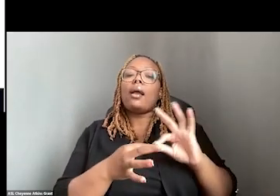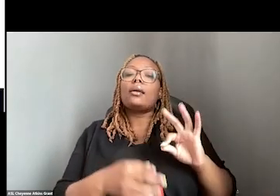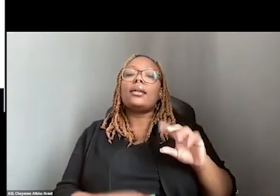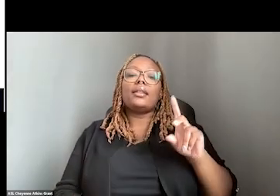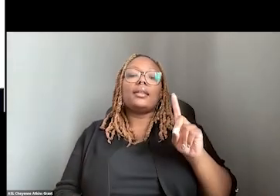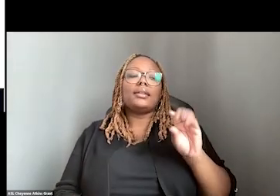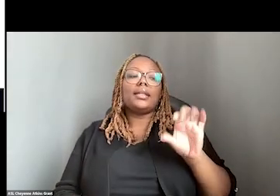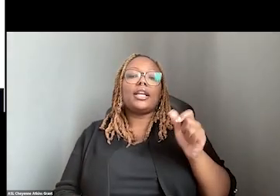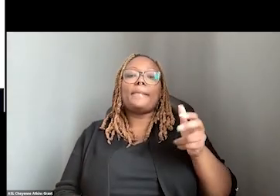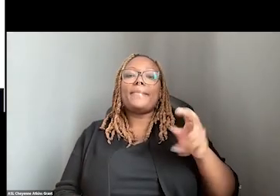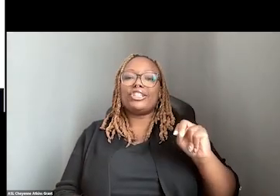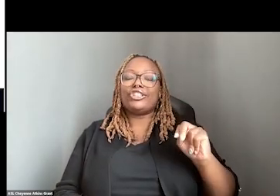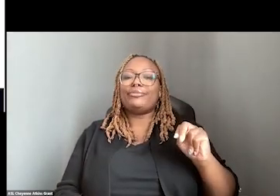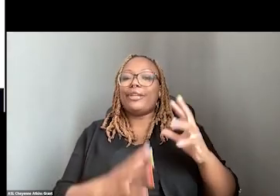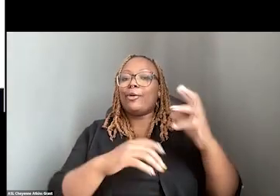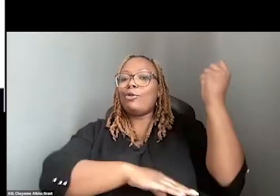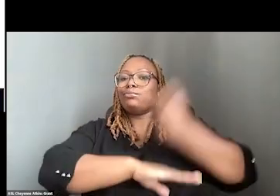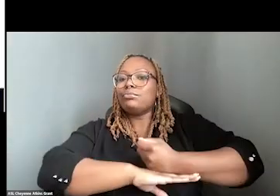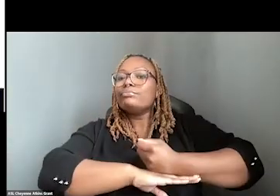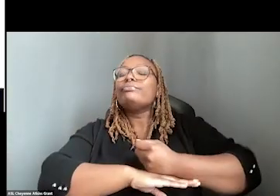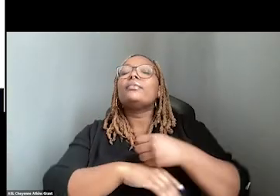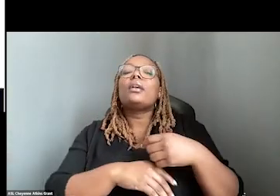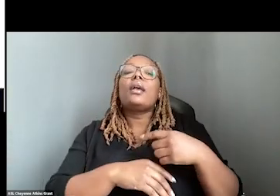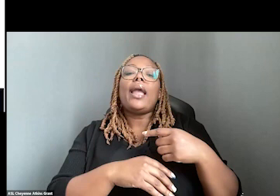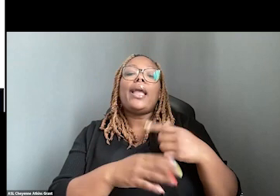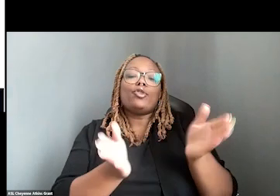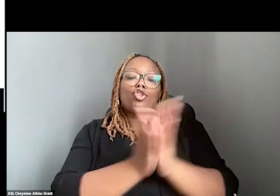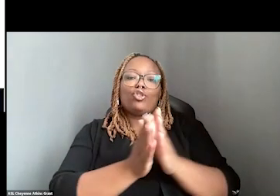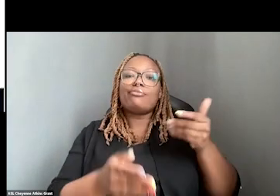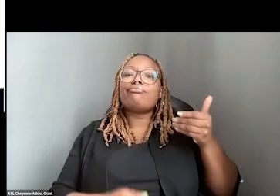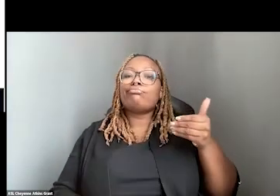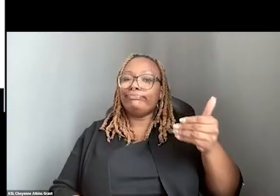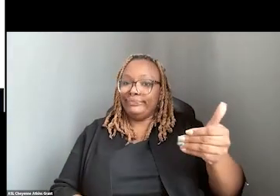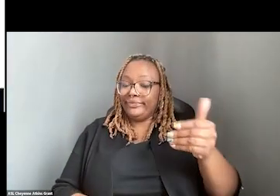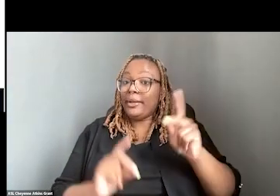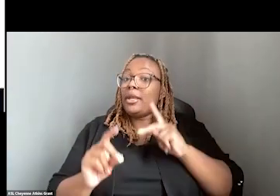So this was something that was requested pretty often by people who wanted to know where we were